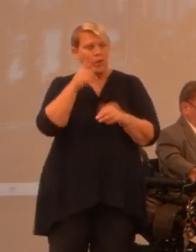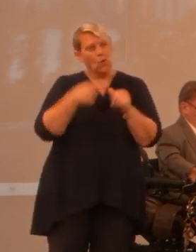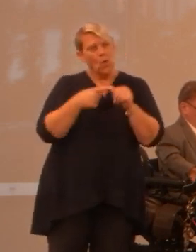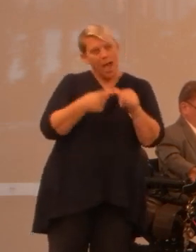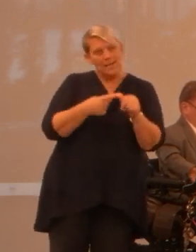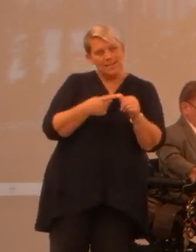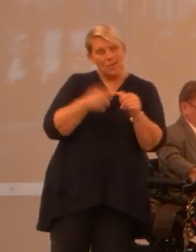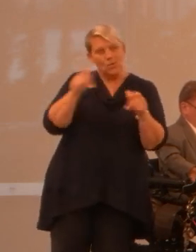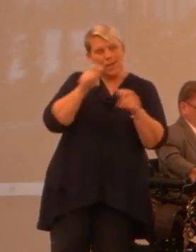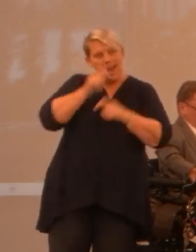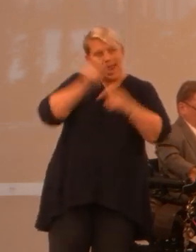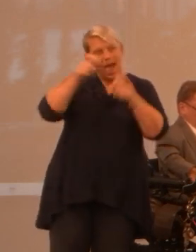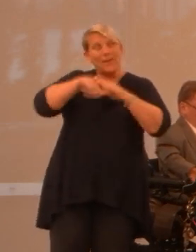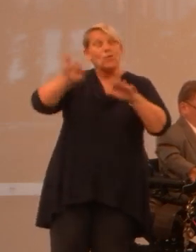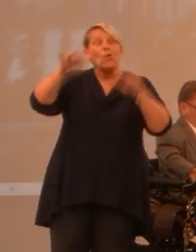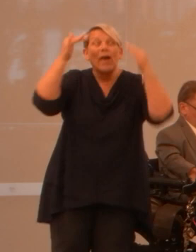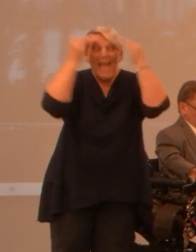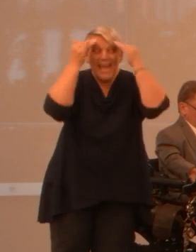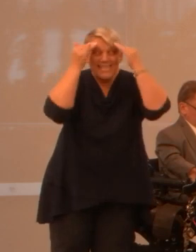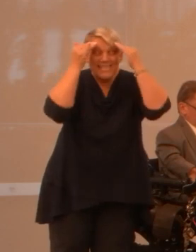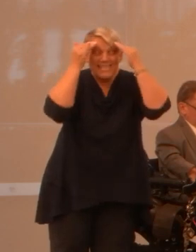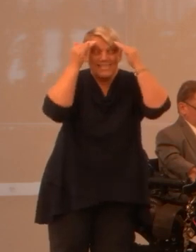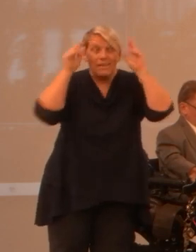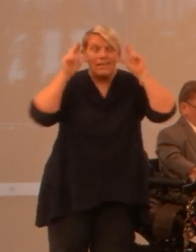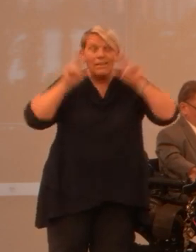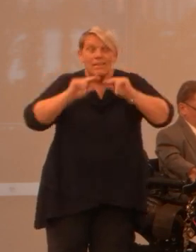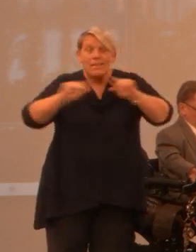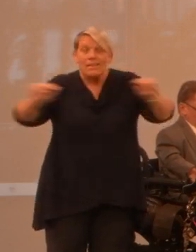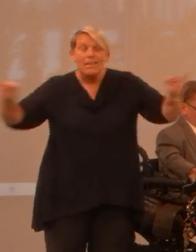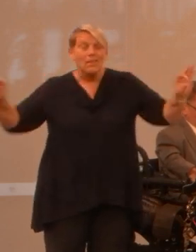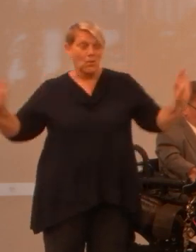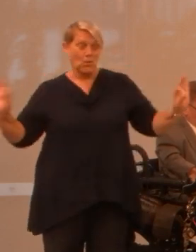loud as you can in your head, so nobody else can hear you. Either boodja, country,